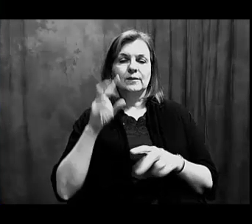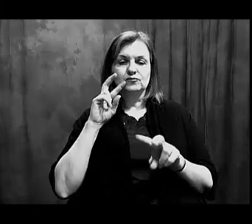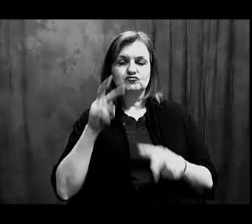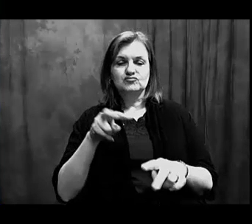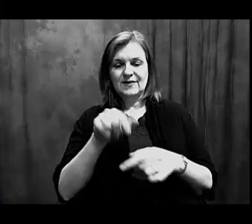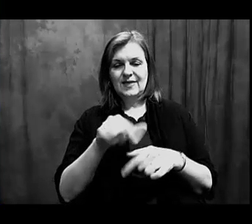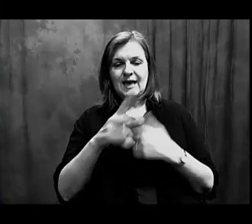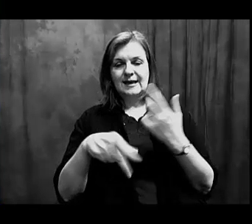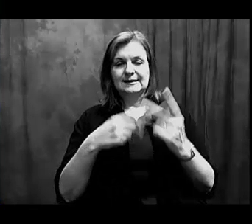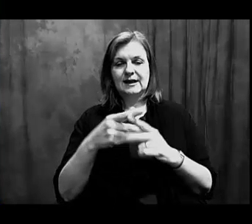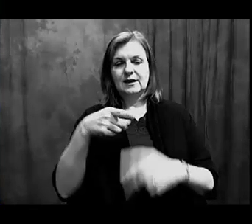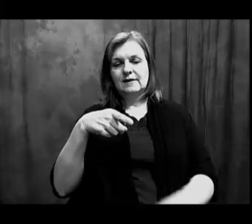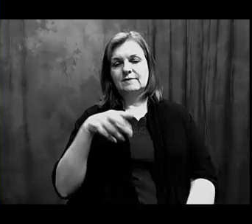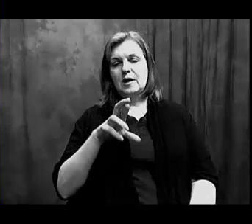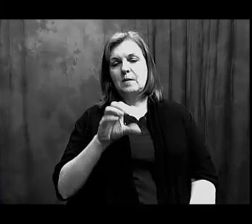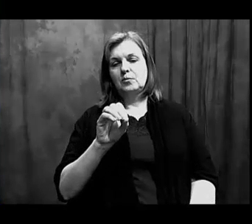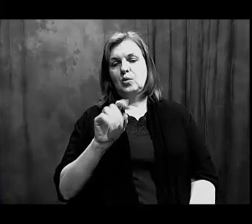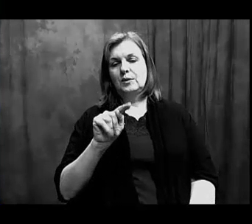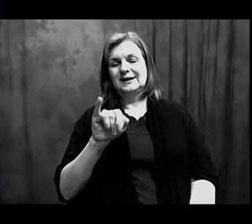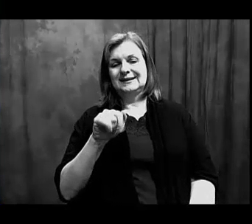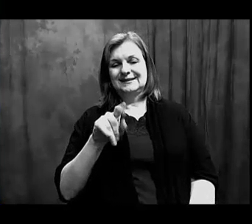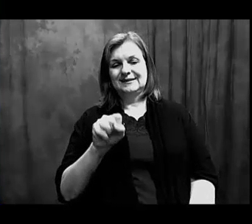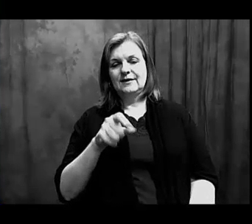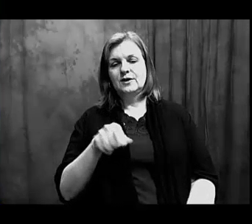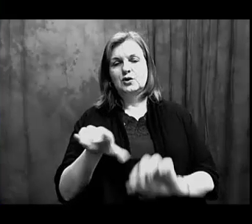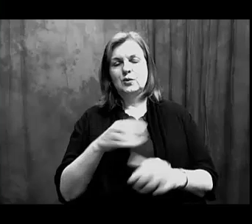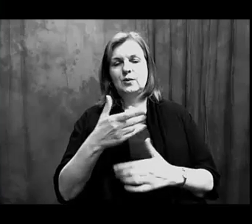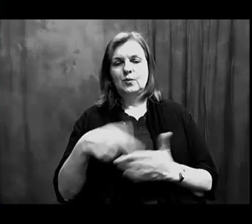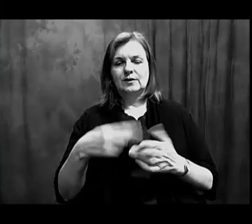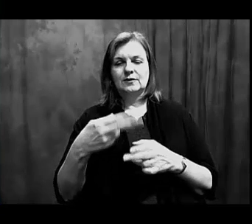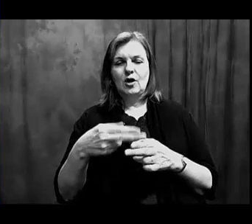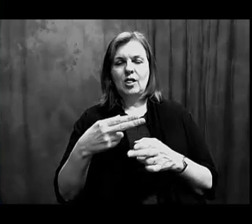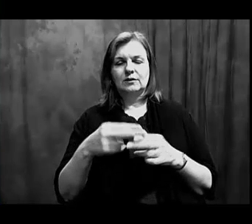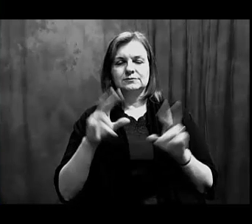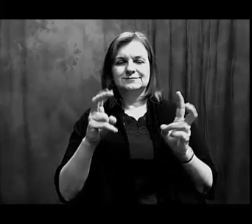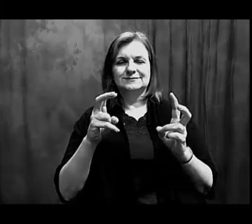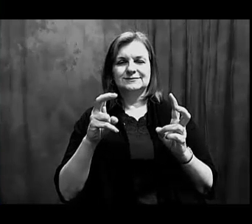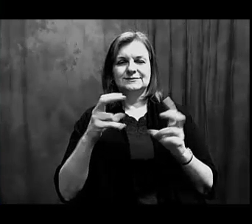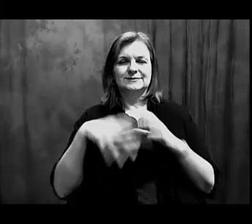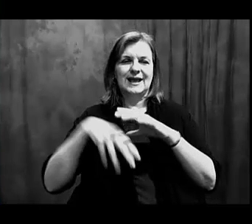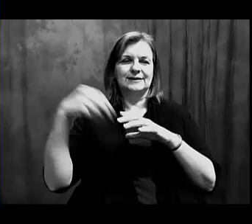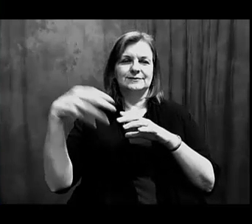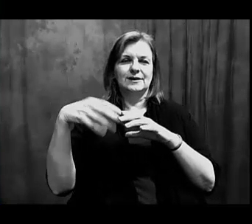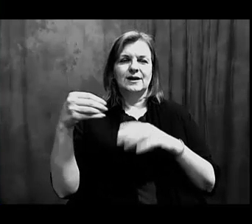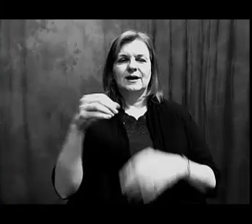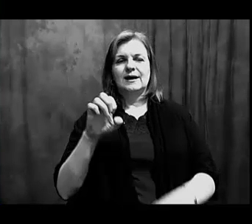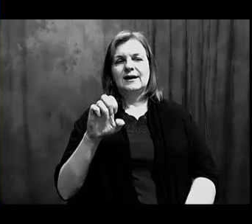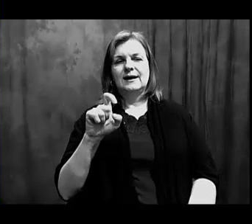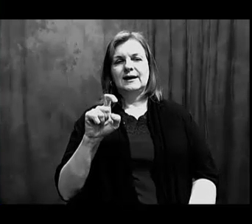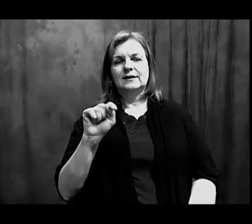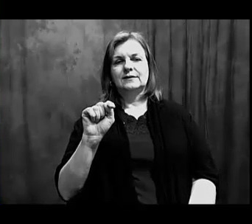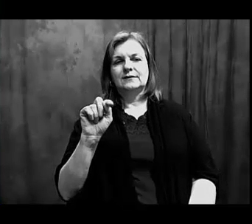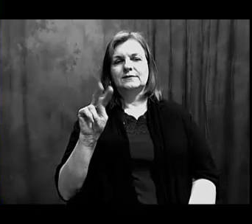So when we look at these protists -- they are actually doing what we call an external digestion